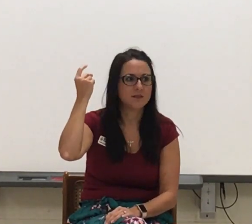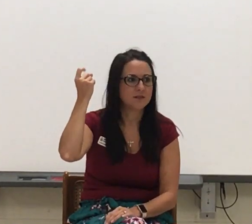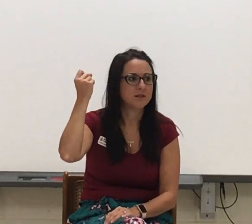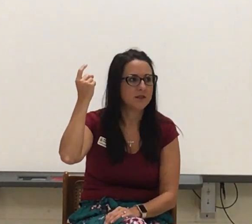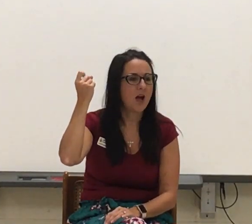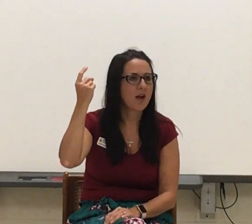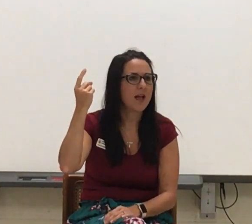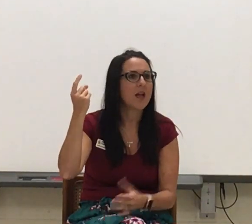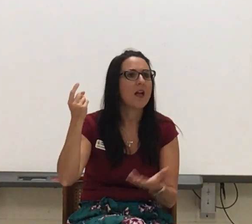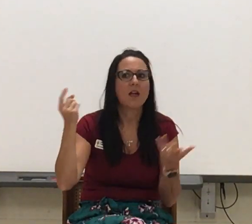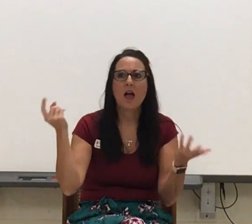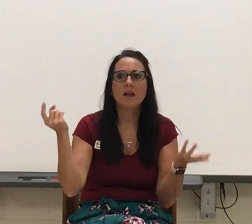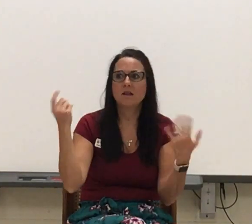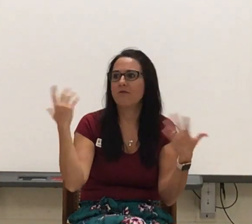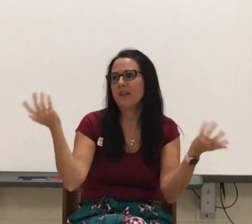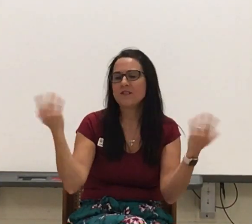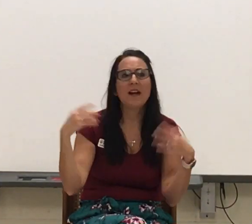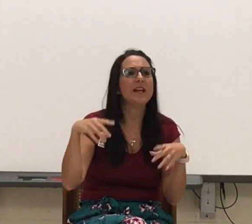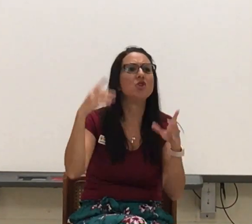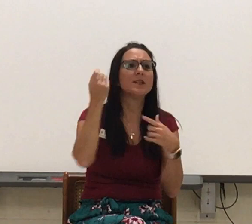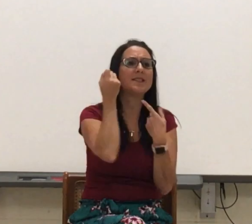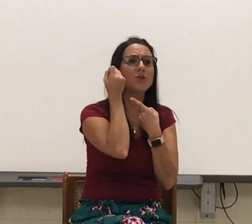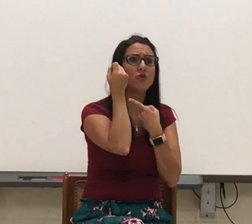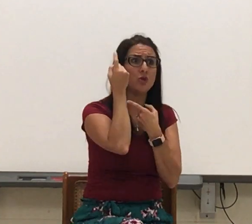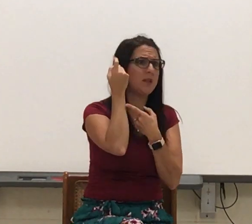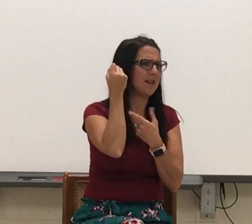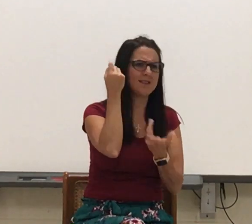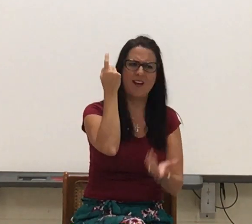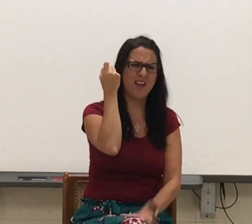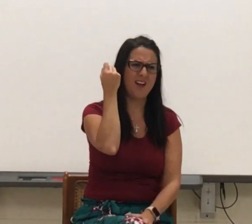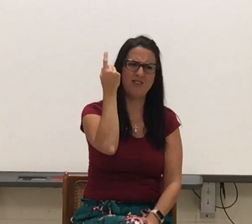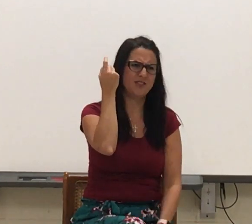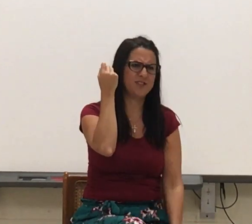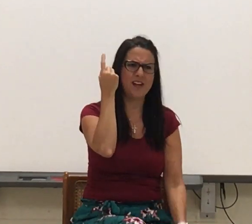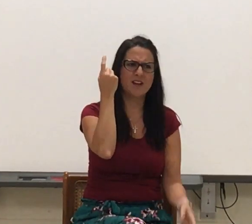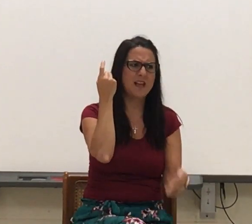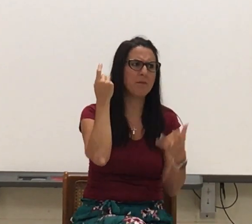Ok...and who wants to do this? Ok...that's fine and you can still do this like "I don't understand"